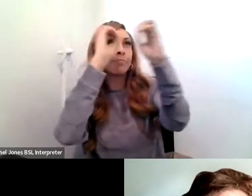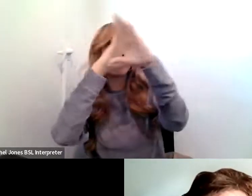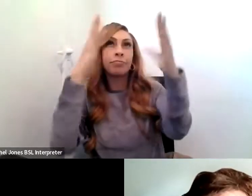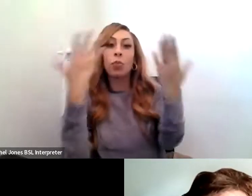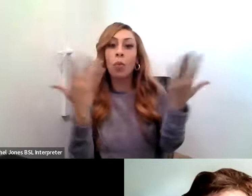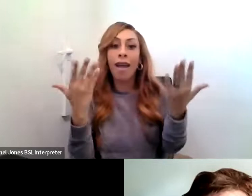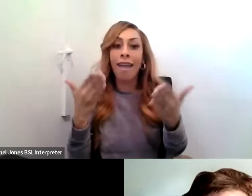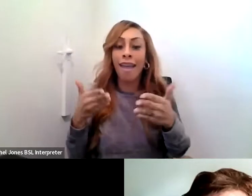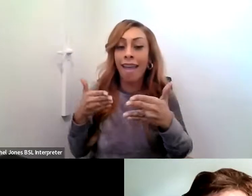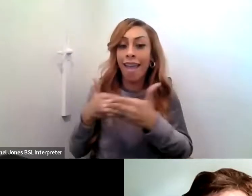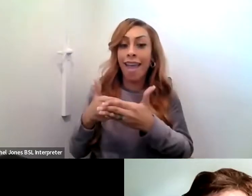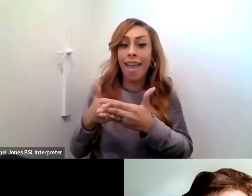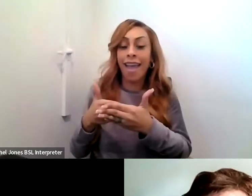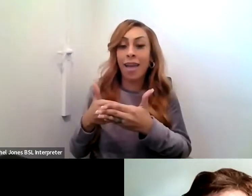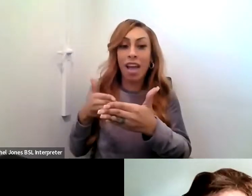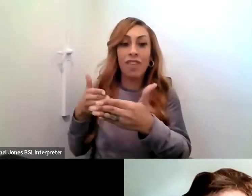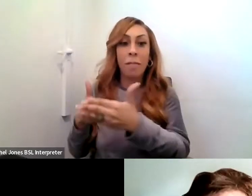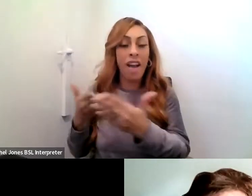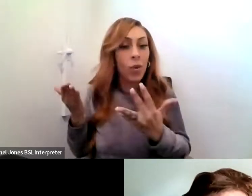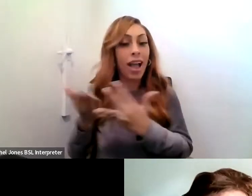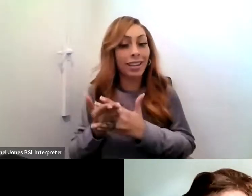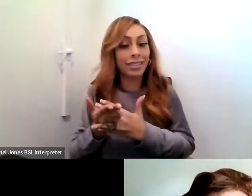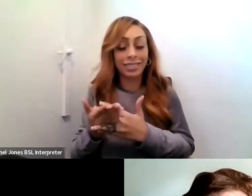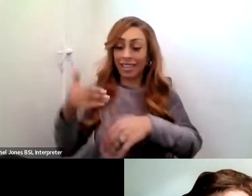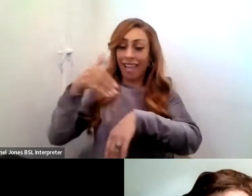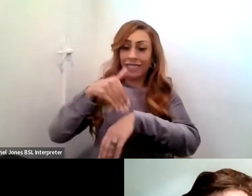that affect people most, and how we can change them.